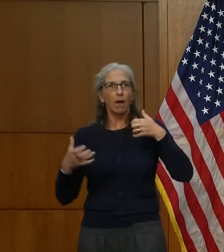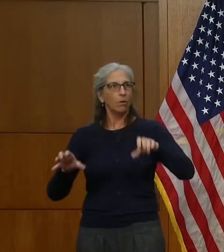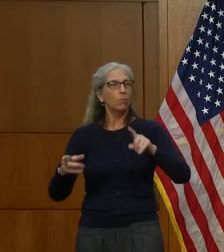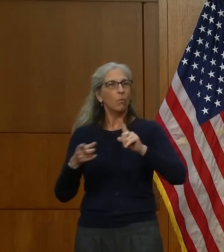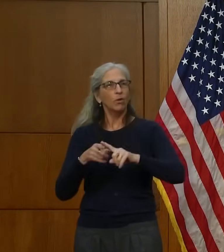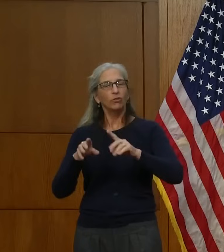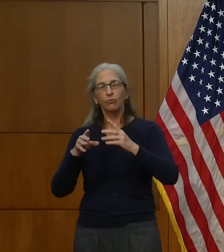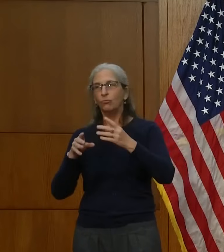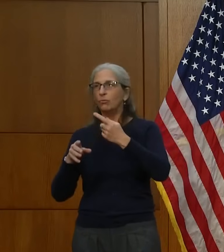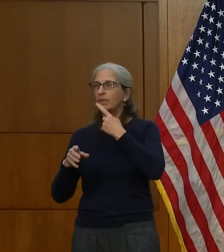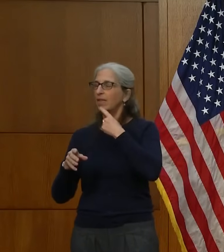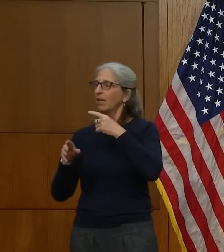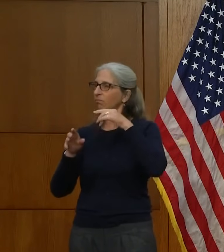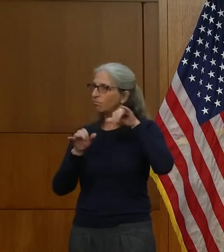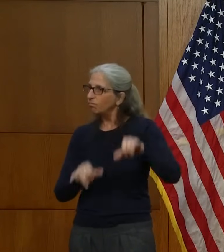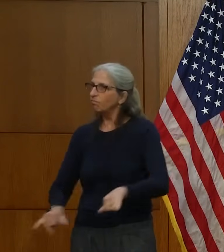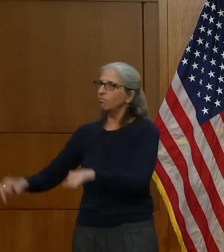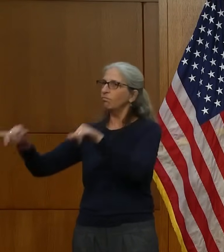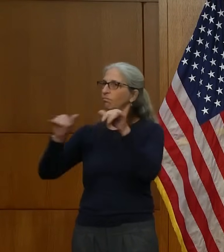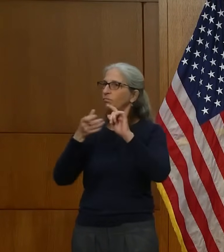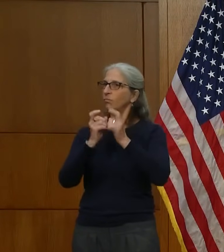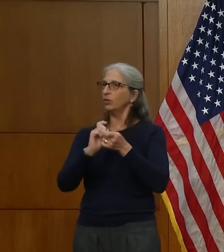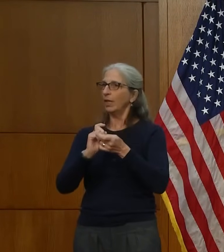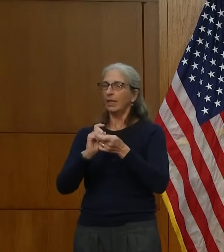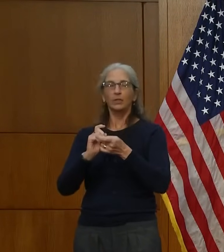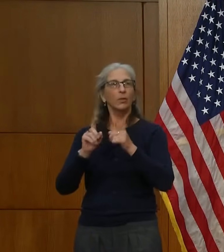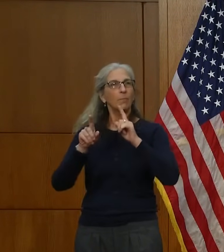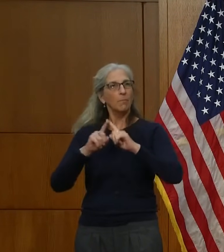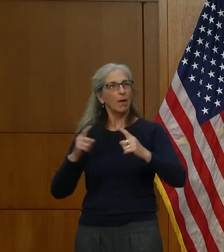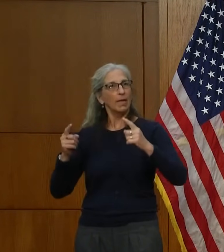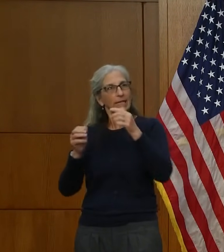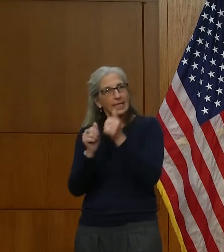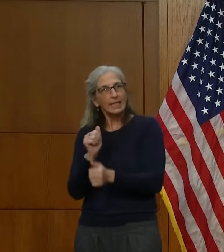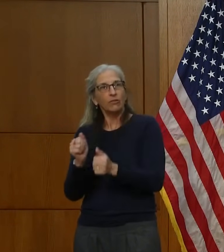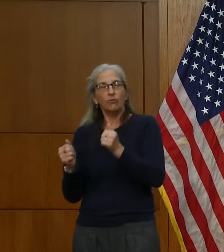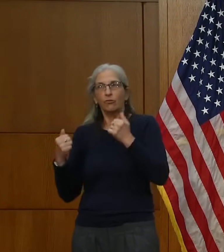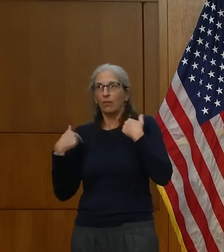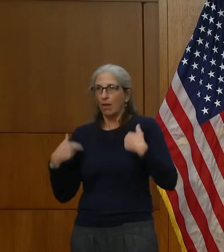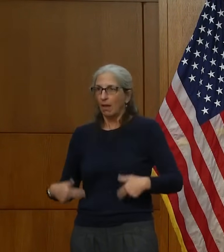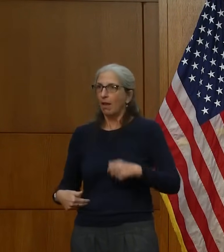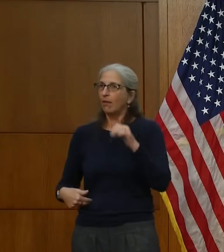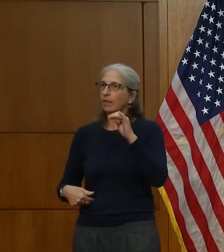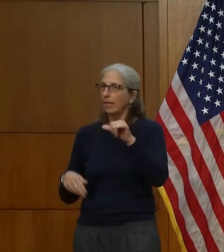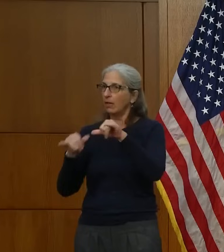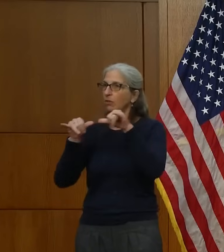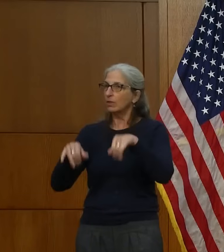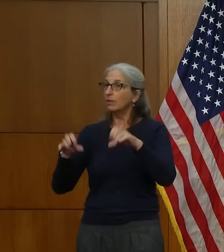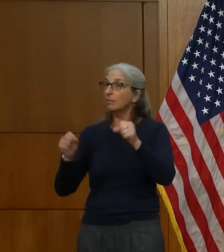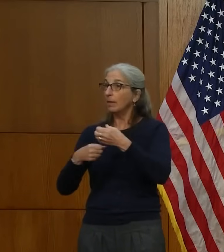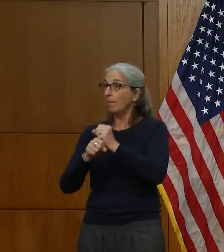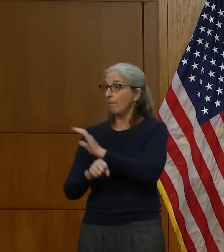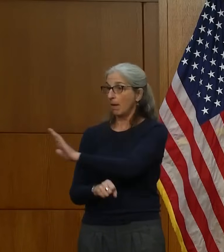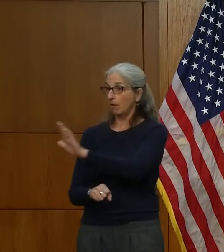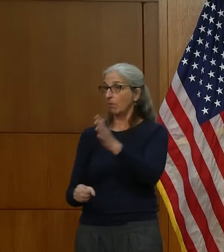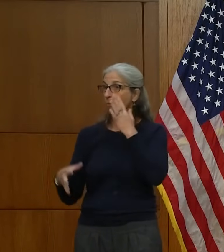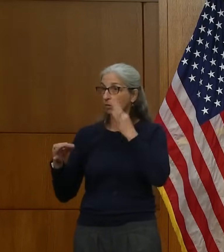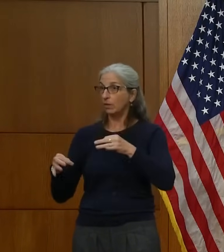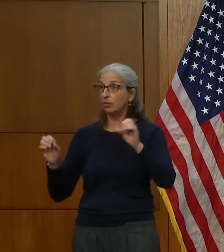BLANKET. CHANGE YOUR MEDICATION